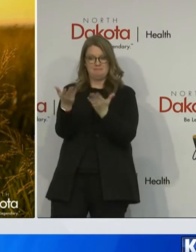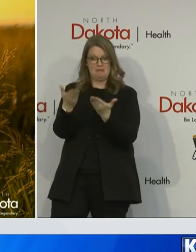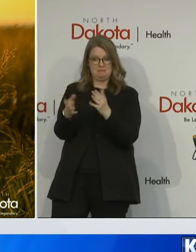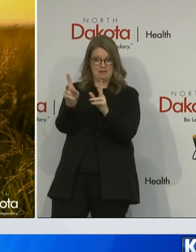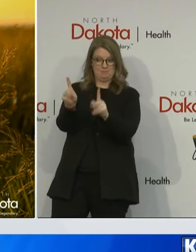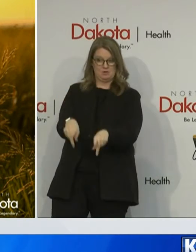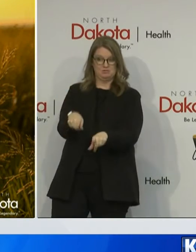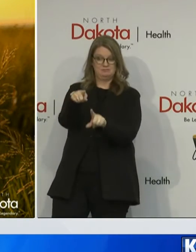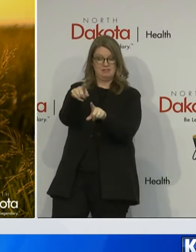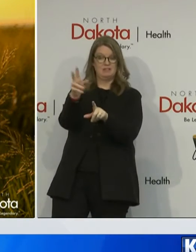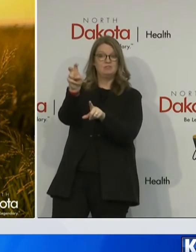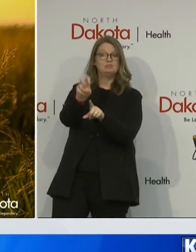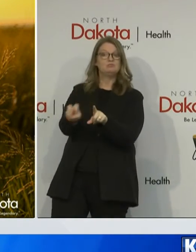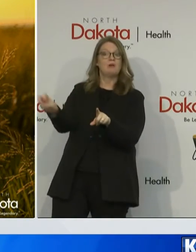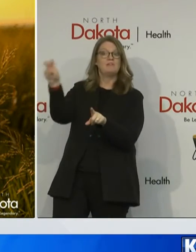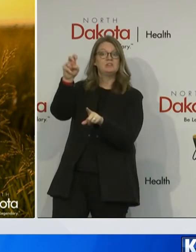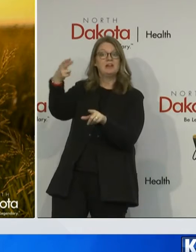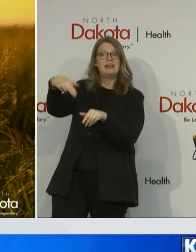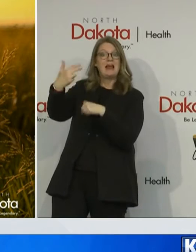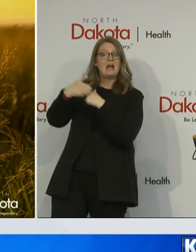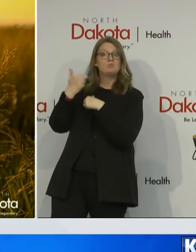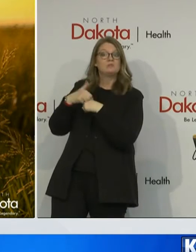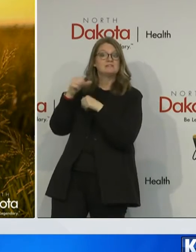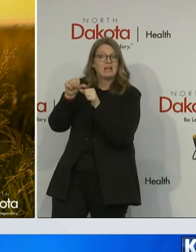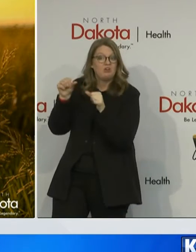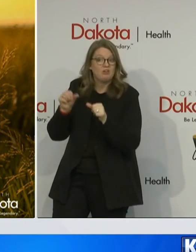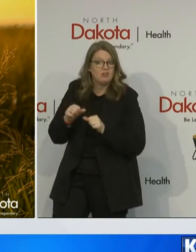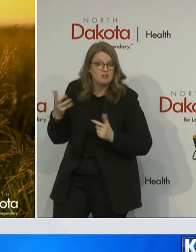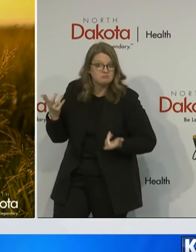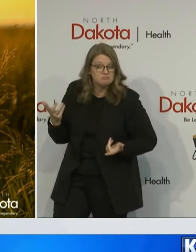DIVISION OF DISEASE CONTROL AFTER THERE IS A CASE INVESTIGATION STILL HAS ENOUGH TO HAVE A PARTICULAR CASE OF INTEREST THEY WOULD LIKE